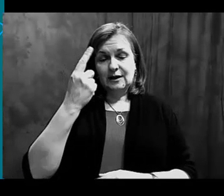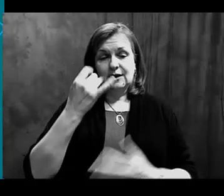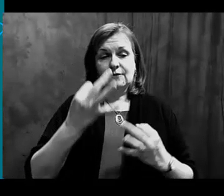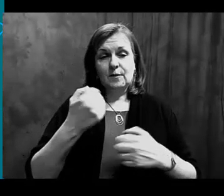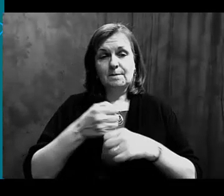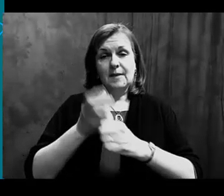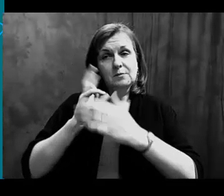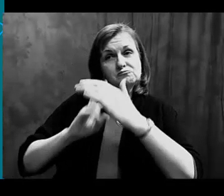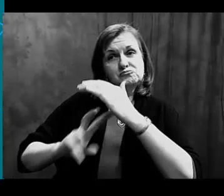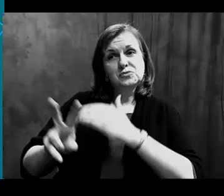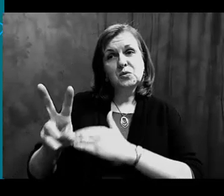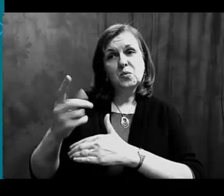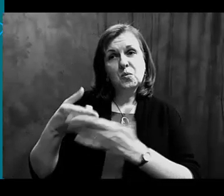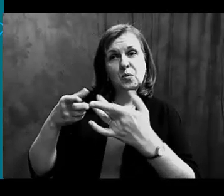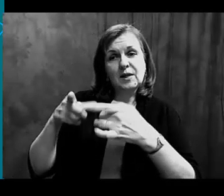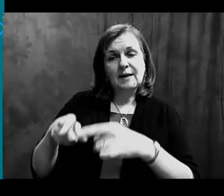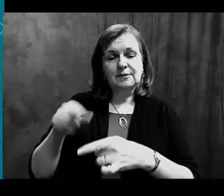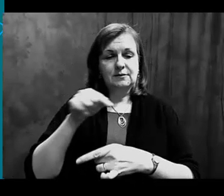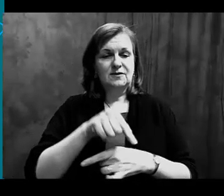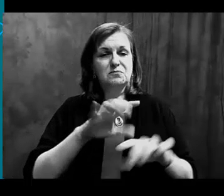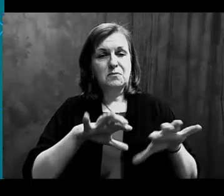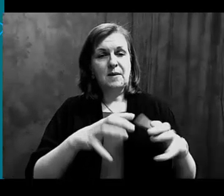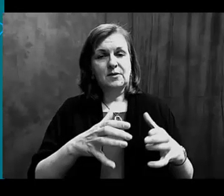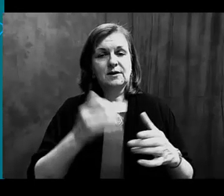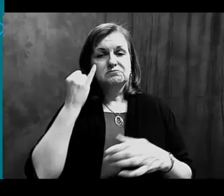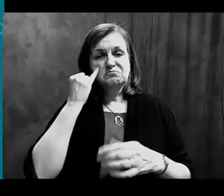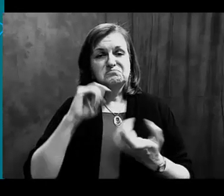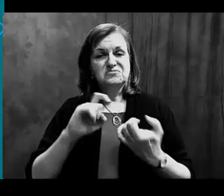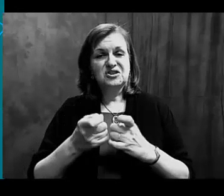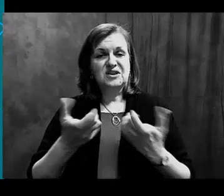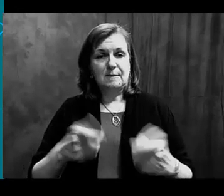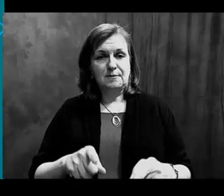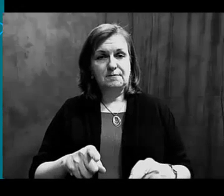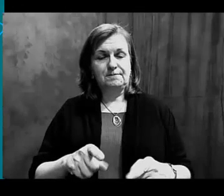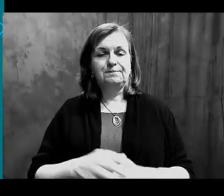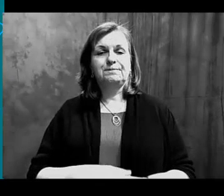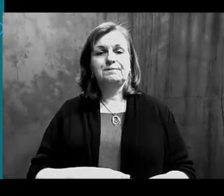predictions about changes in these populations